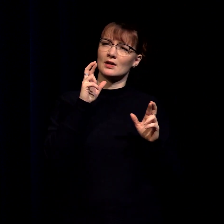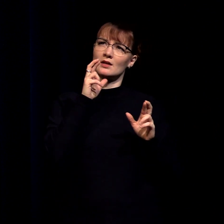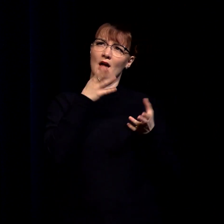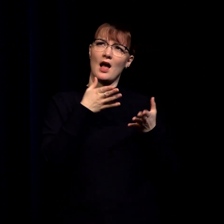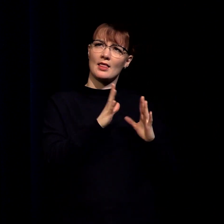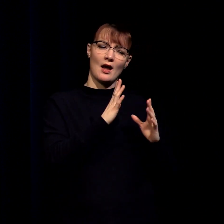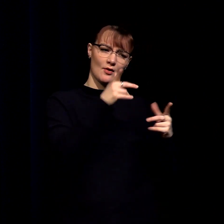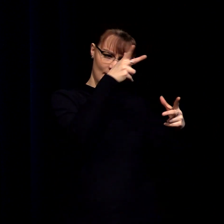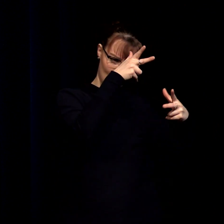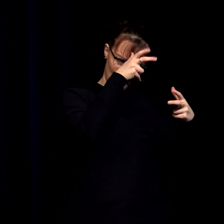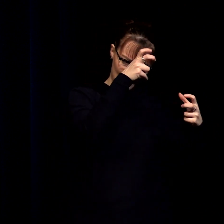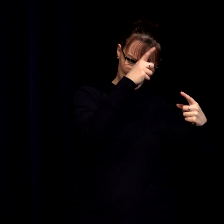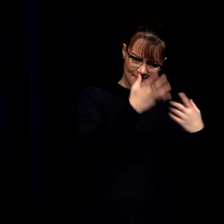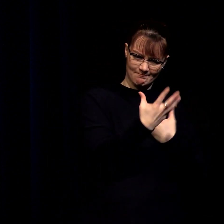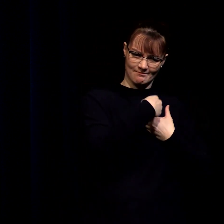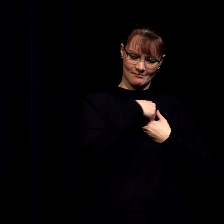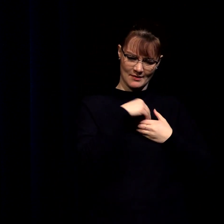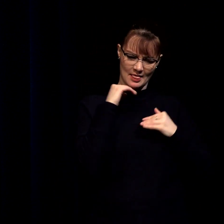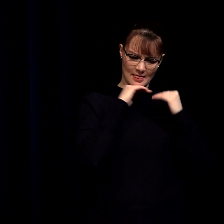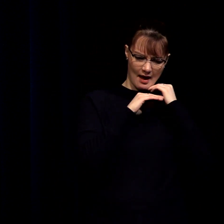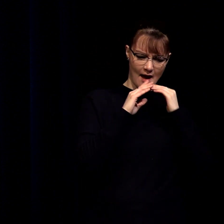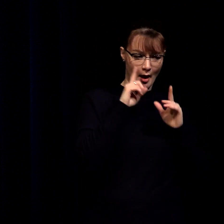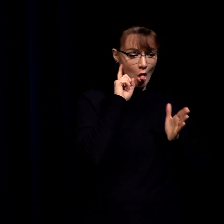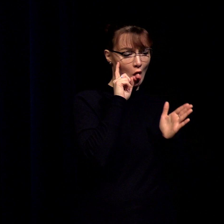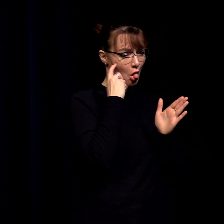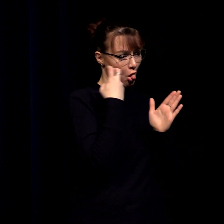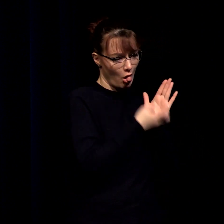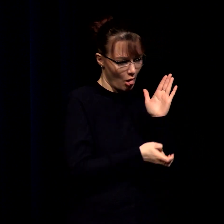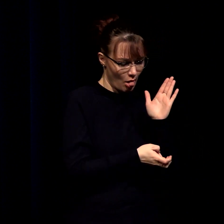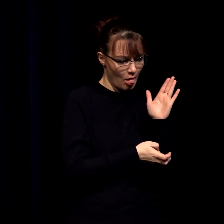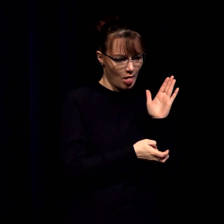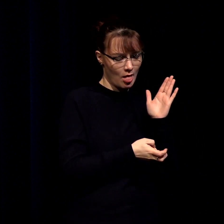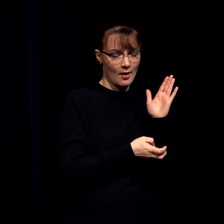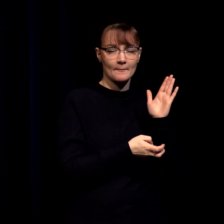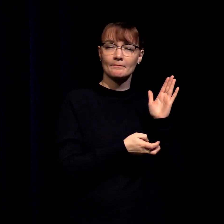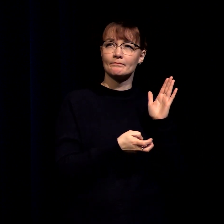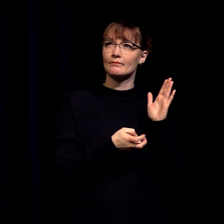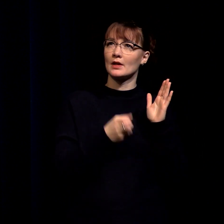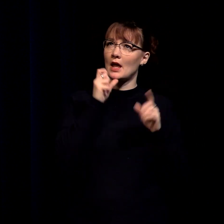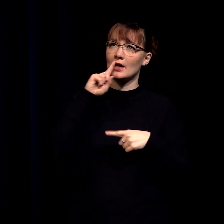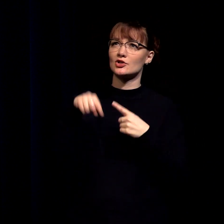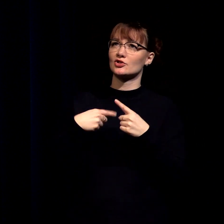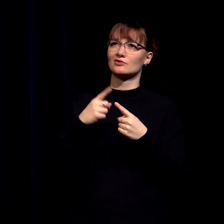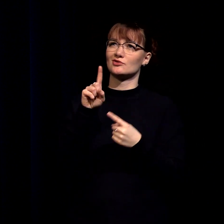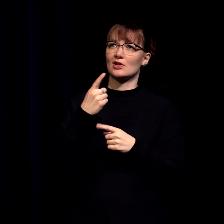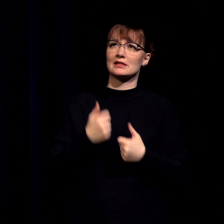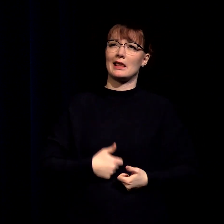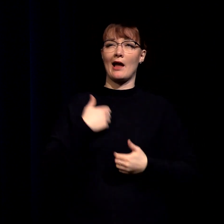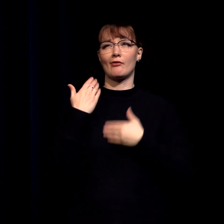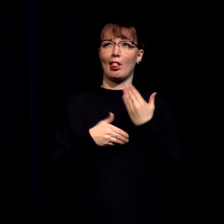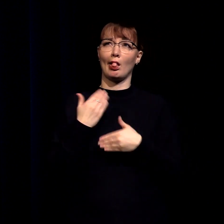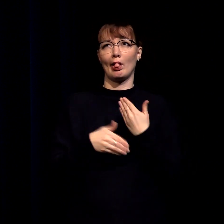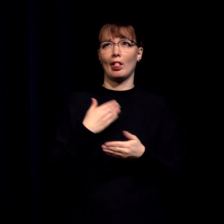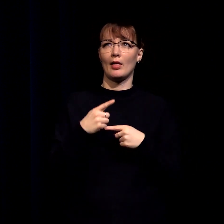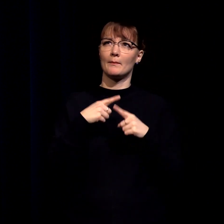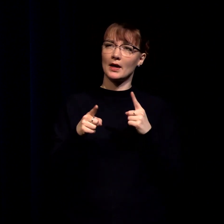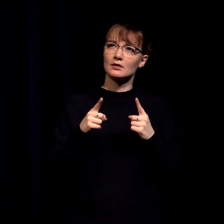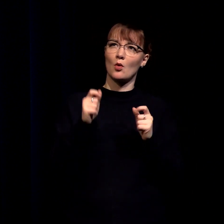comfort. Keep us from just walking through the motions awaken us in Jesus name. And for those of us that are starting